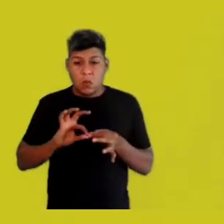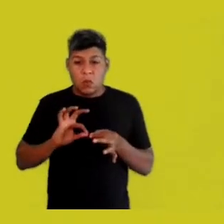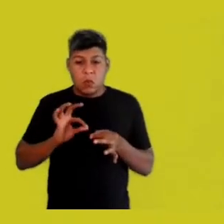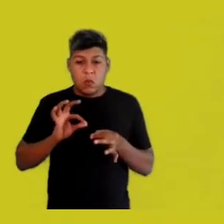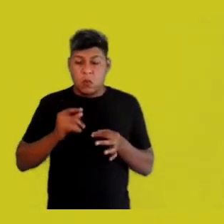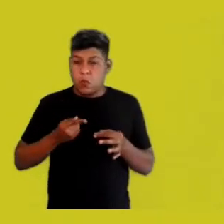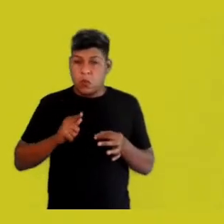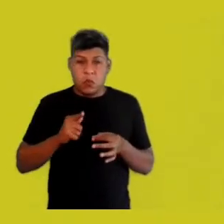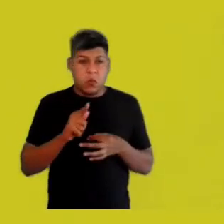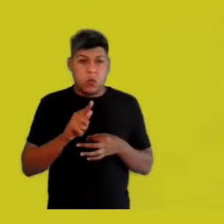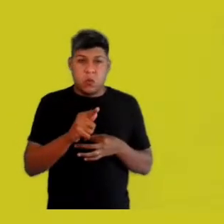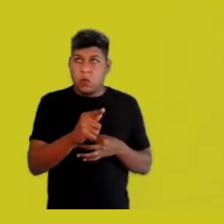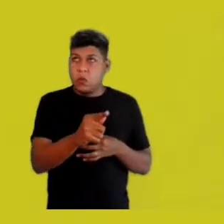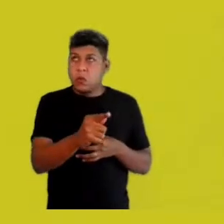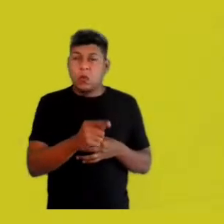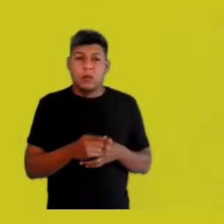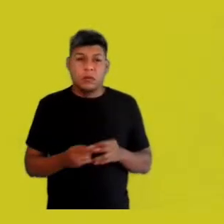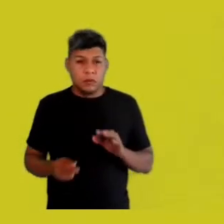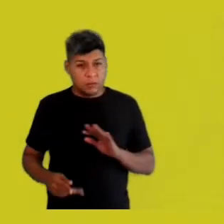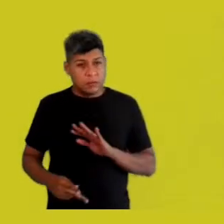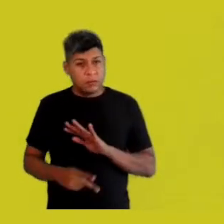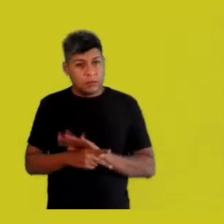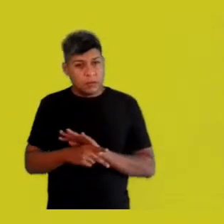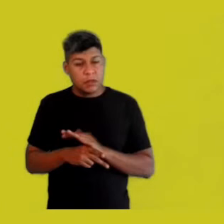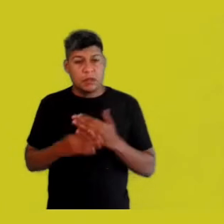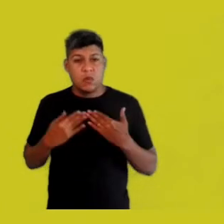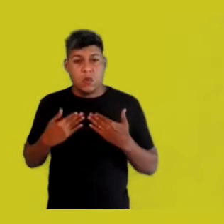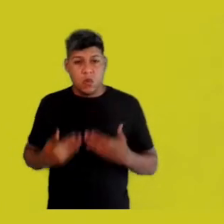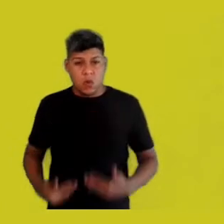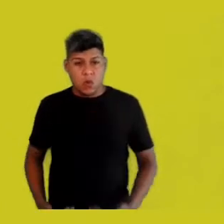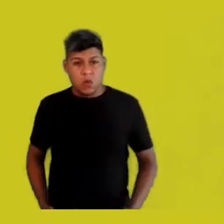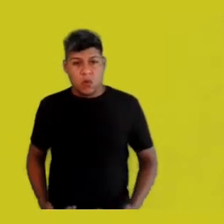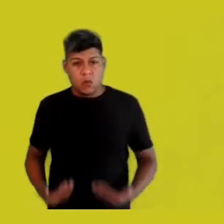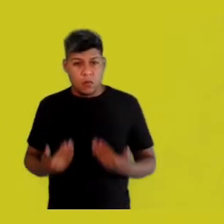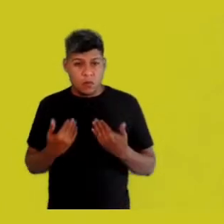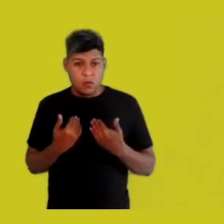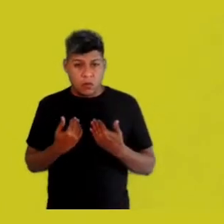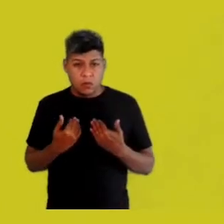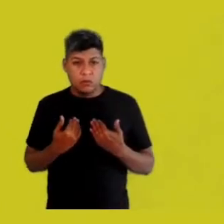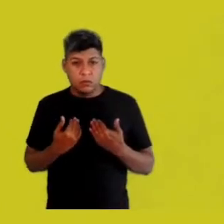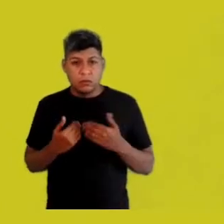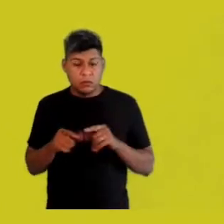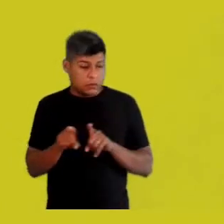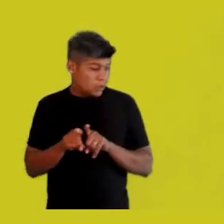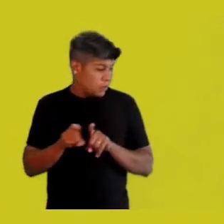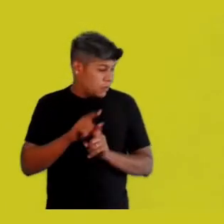these regimes of body presences and, therefore, presences of being.